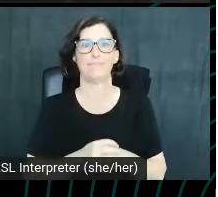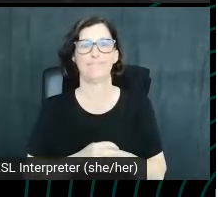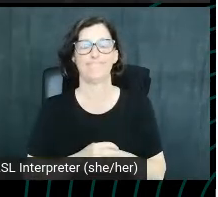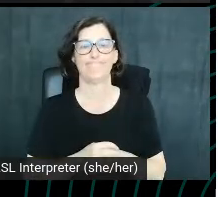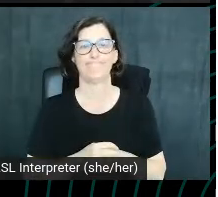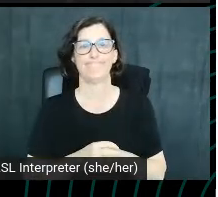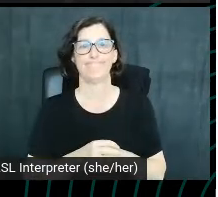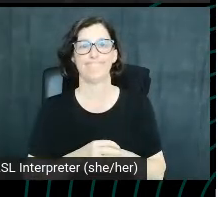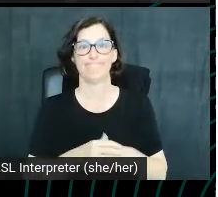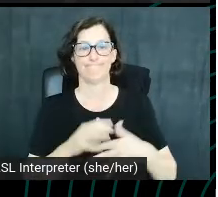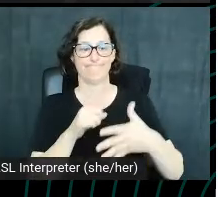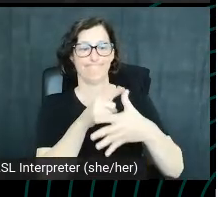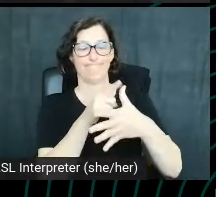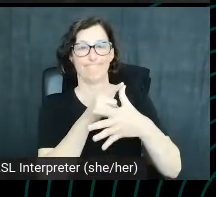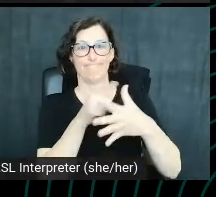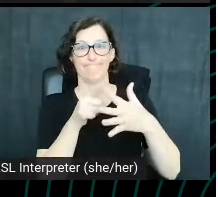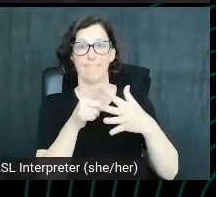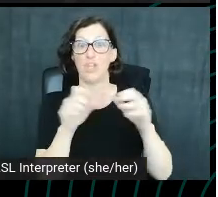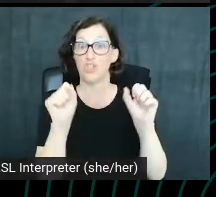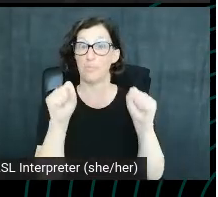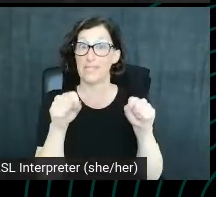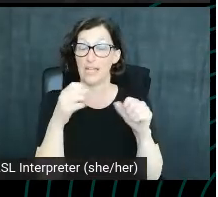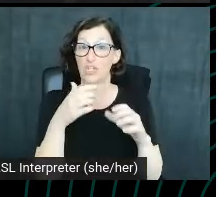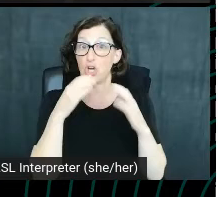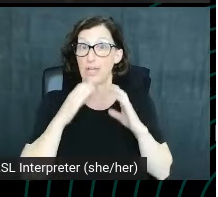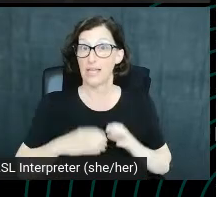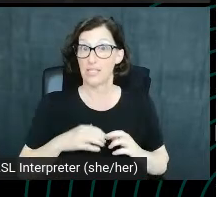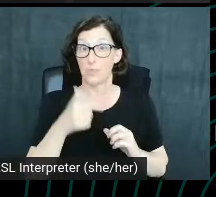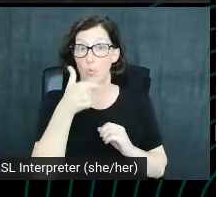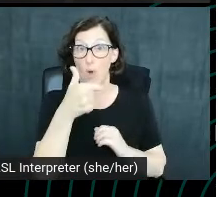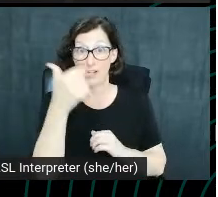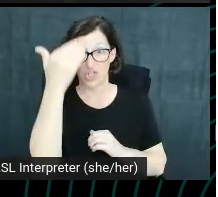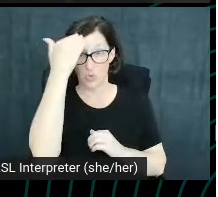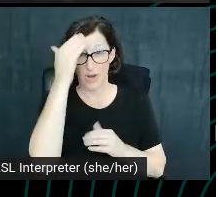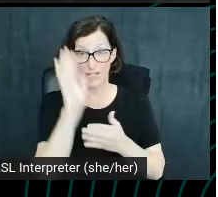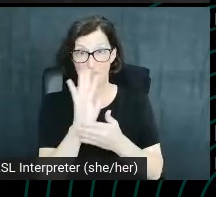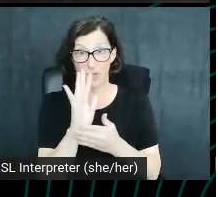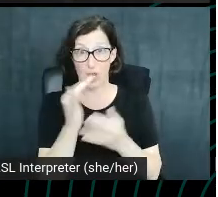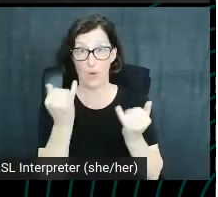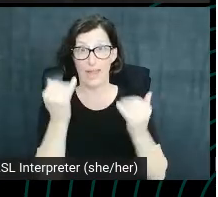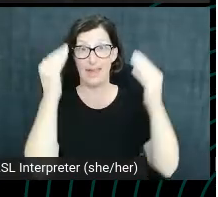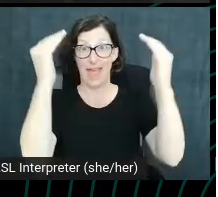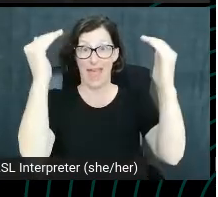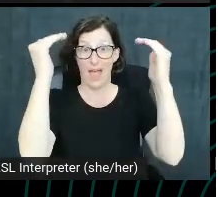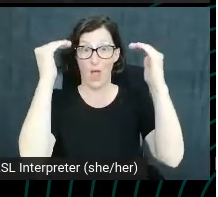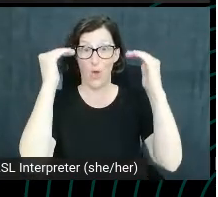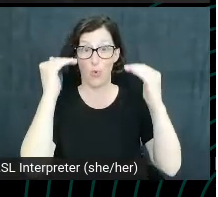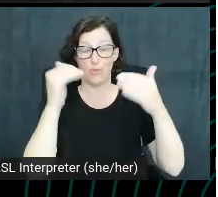So our potential customer watched an awareness video, and now they're moving to the second stage of our marketing funnel